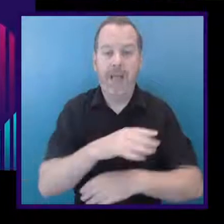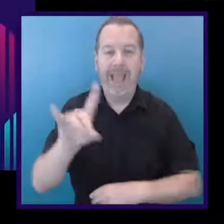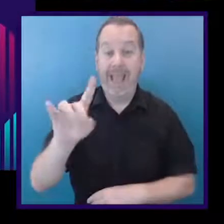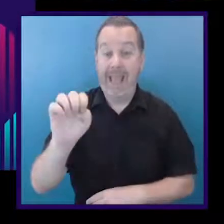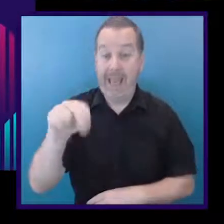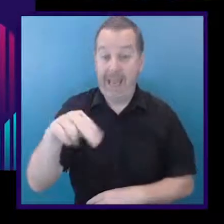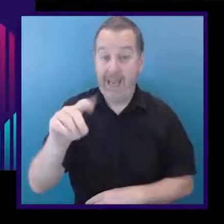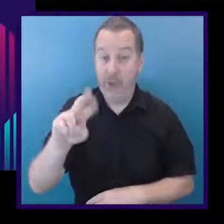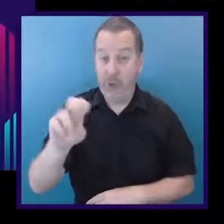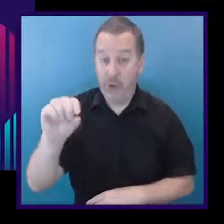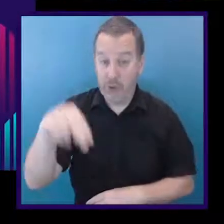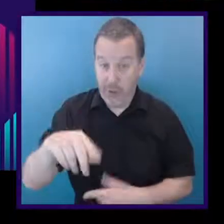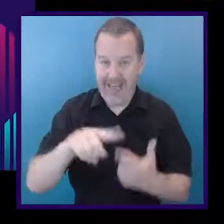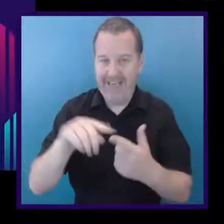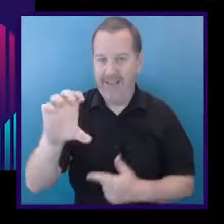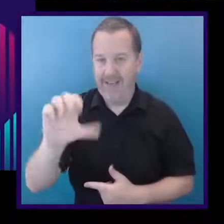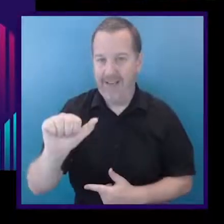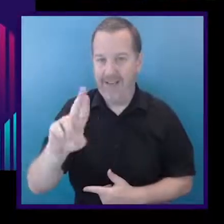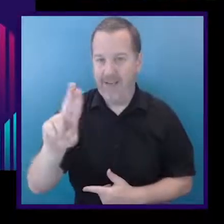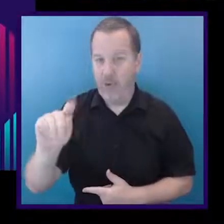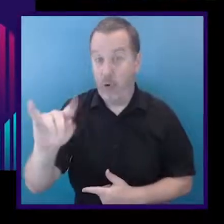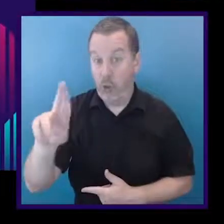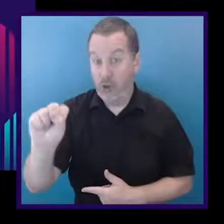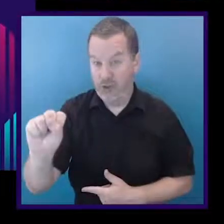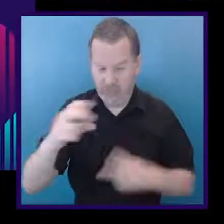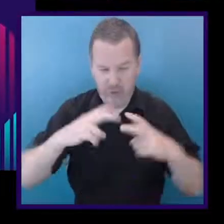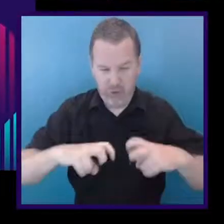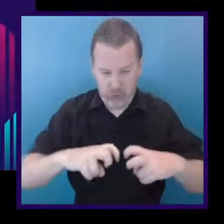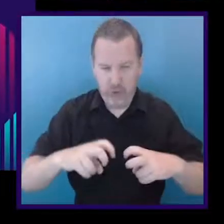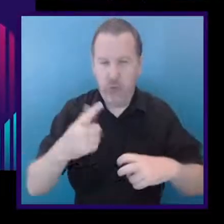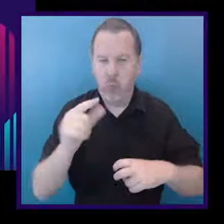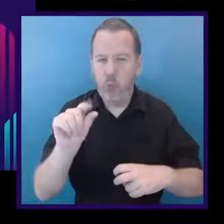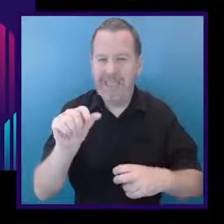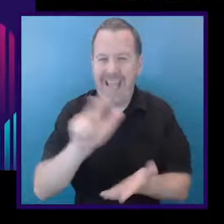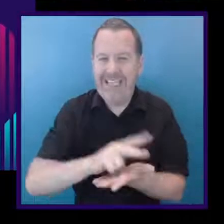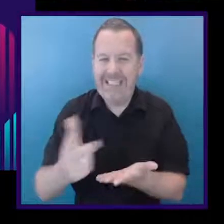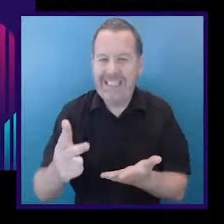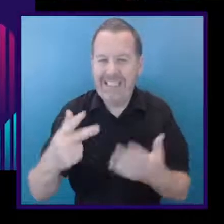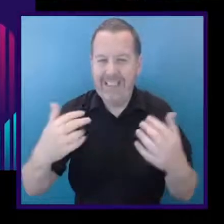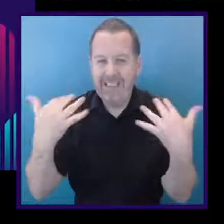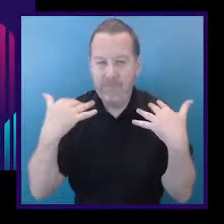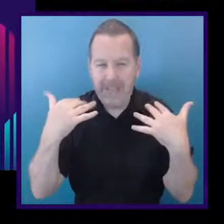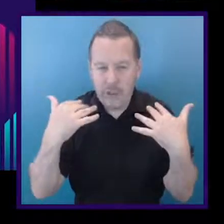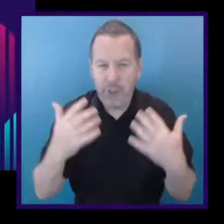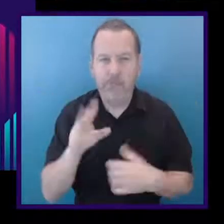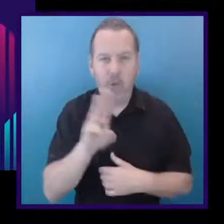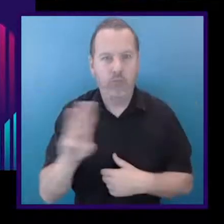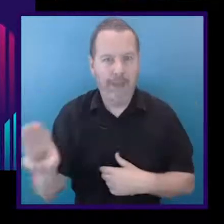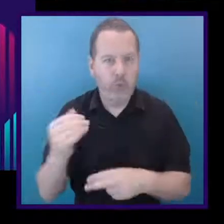at a 2018 data set of language uptake in post-primary schools, and there's great inequities across